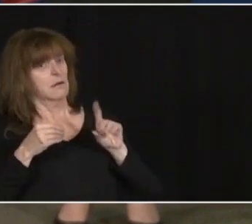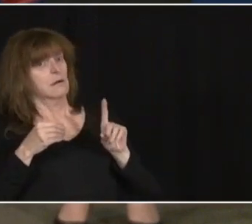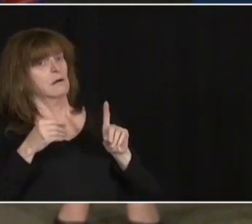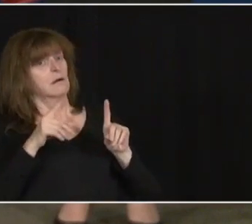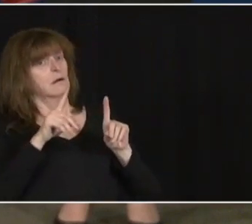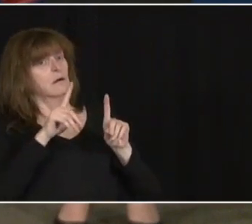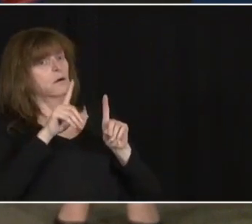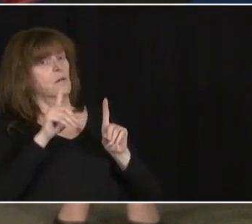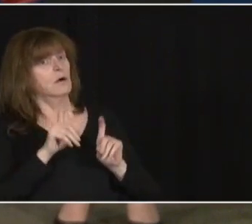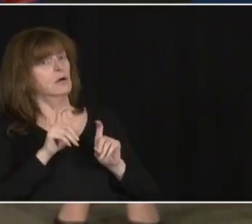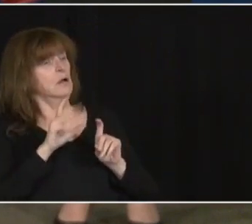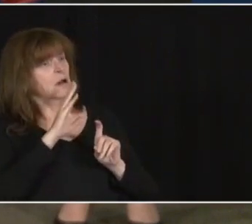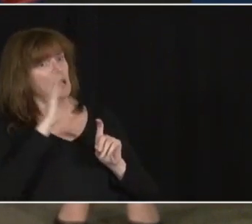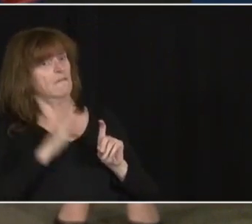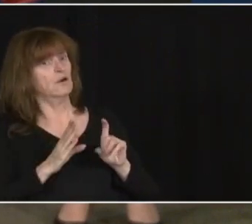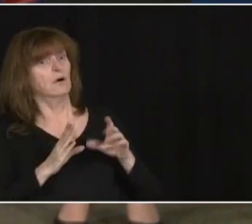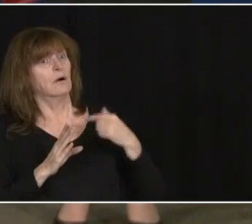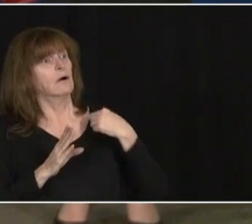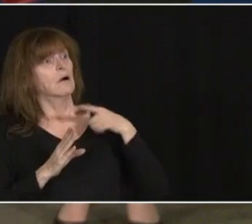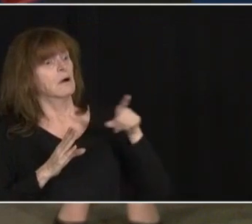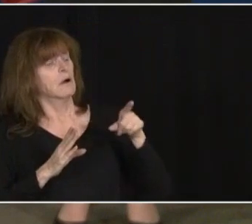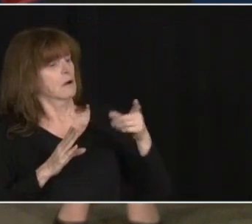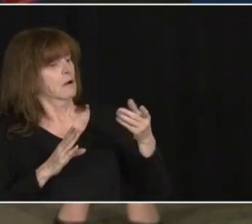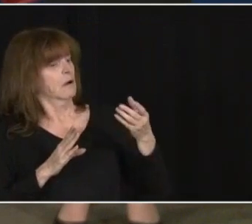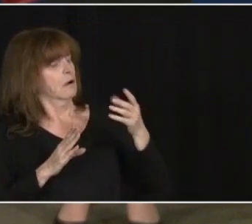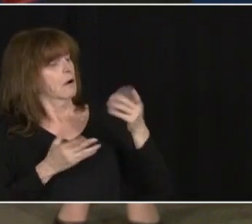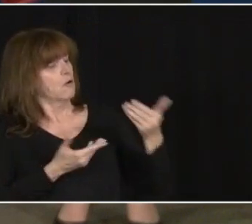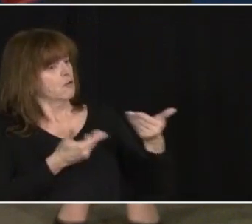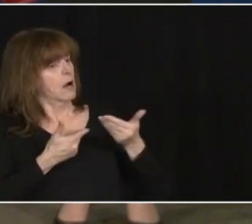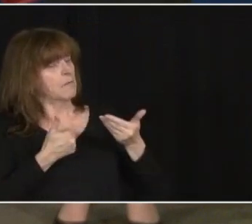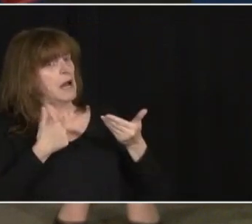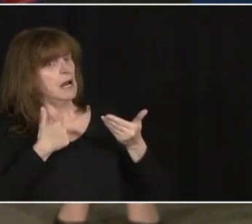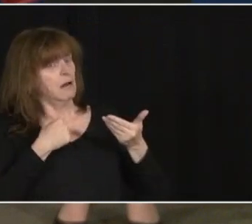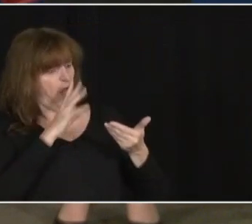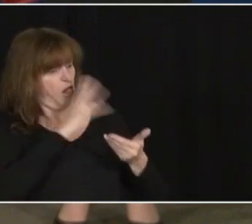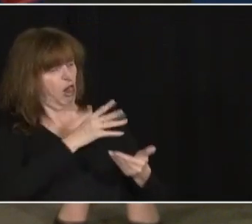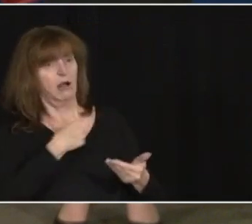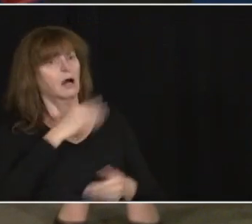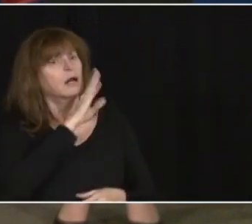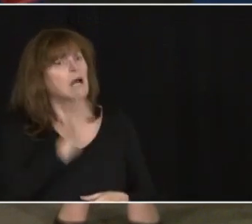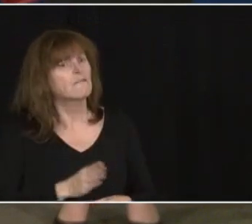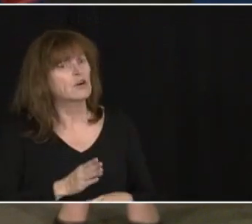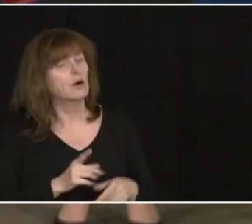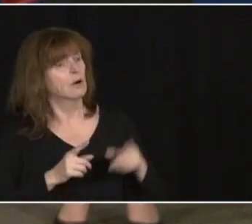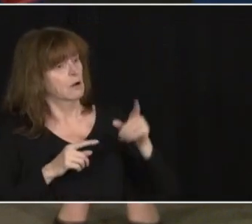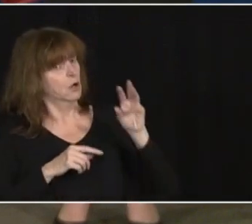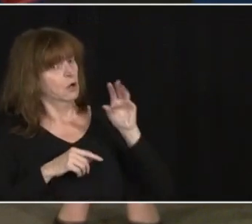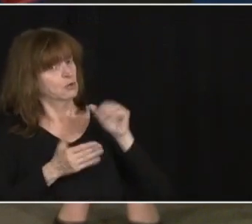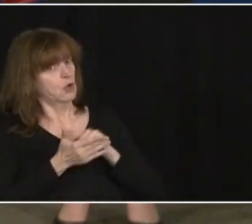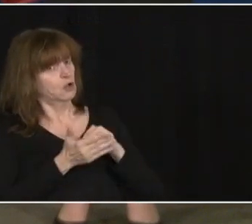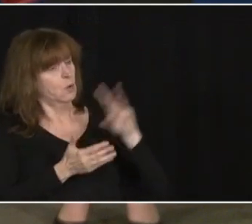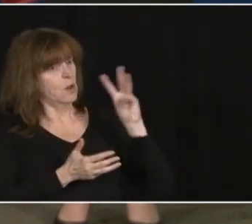Never has doctor Williams said something and we ignore it.